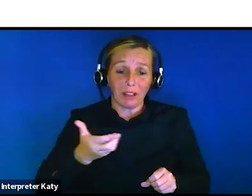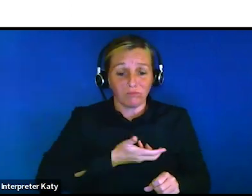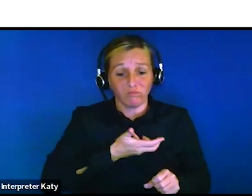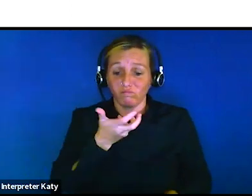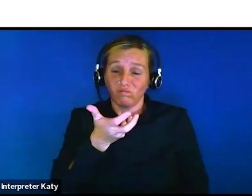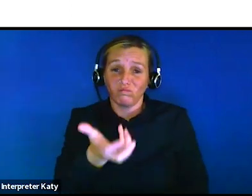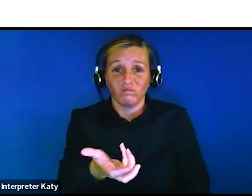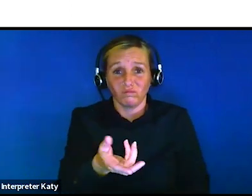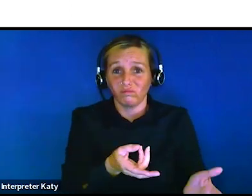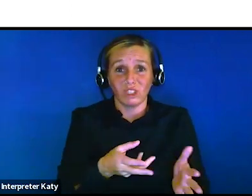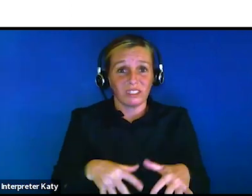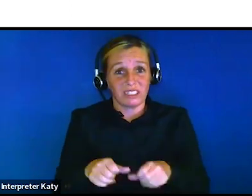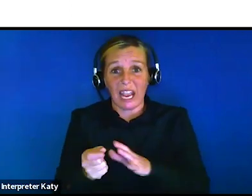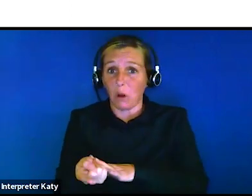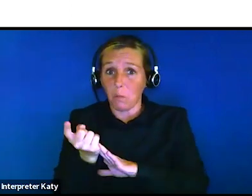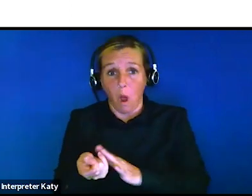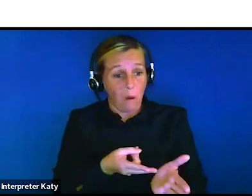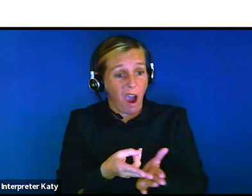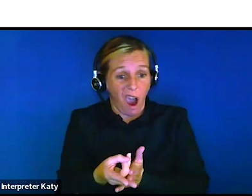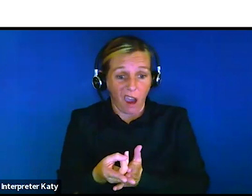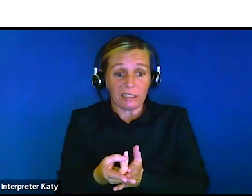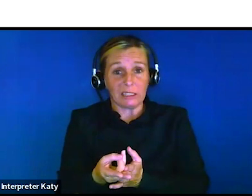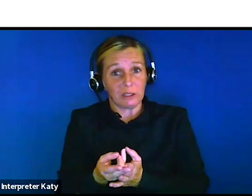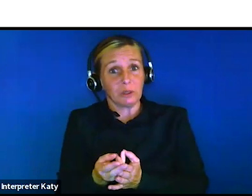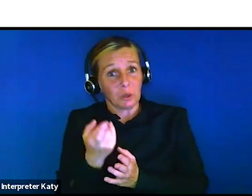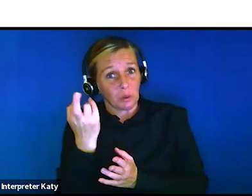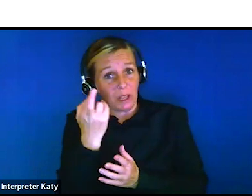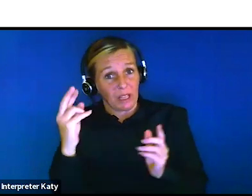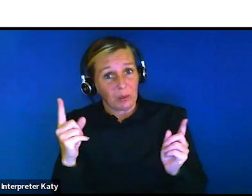to reflect about how complex this work is, but how do we push through that